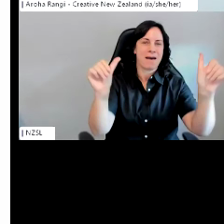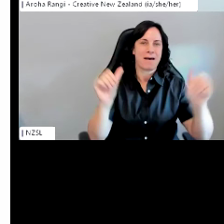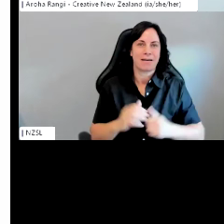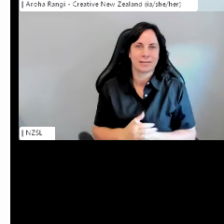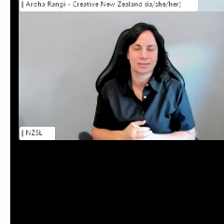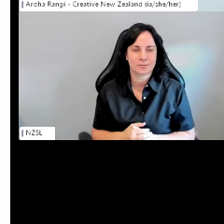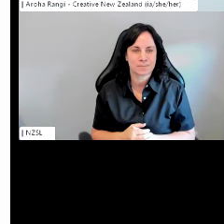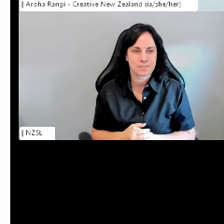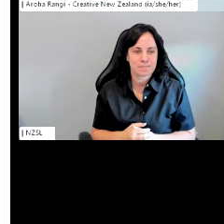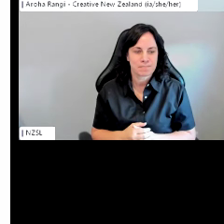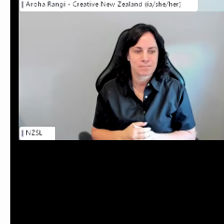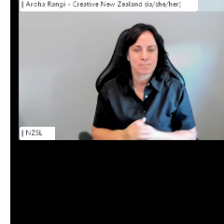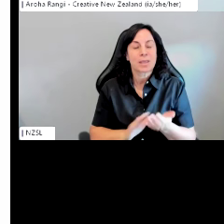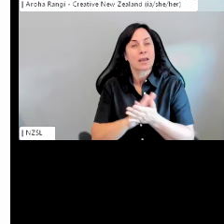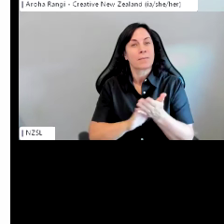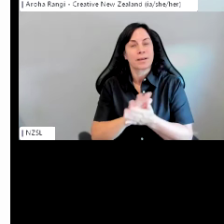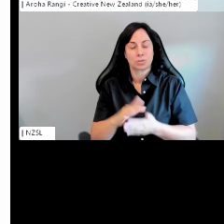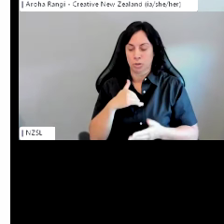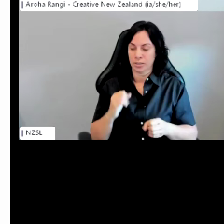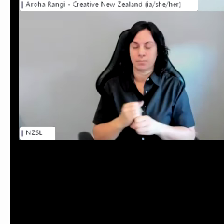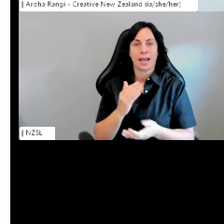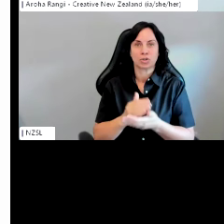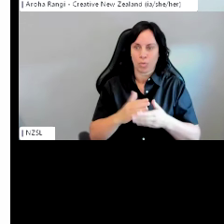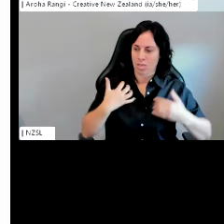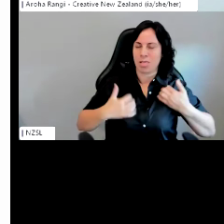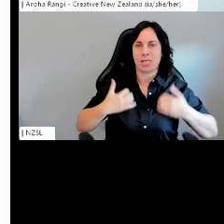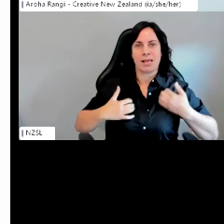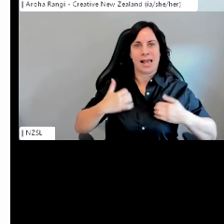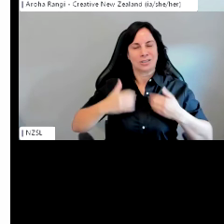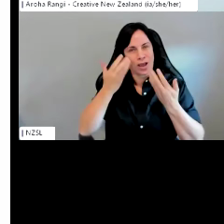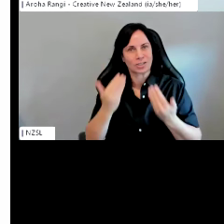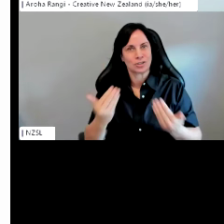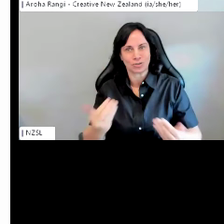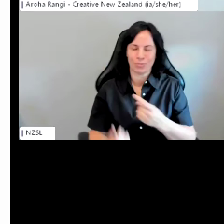to you've got to make it like the most exciting thing happening um you know because you've got